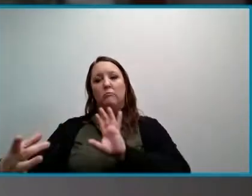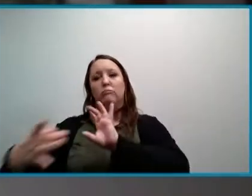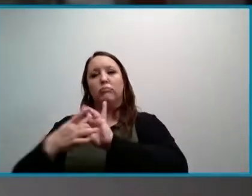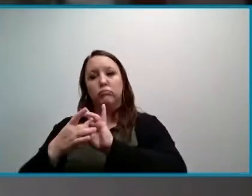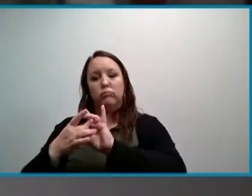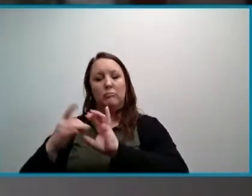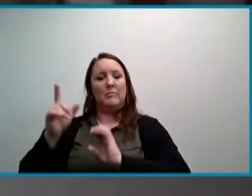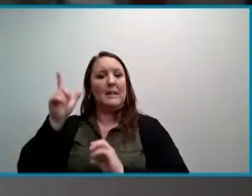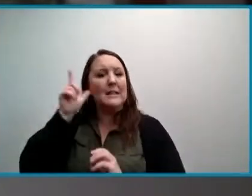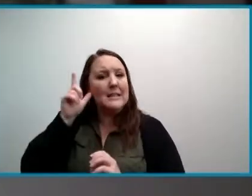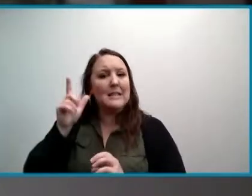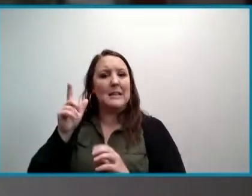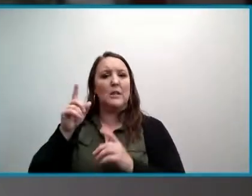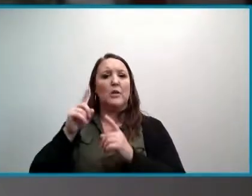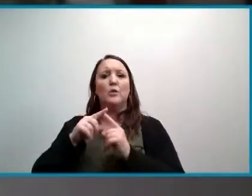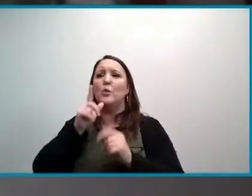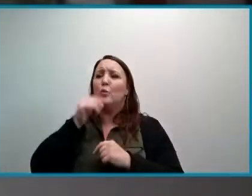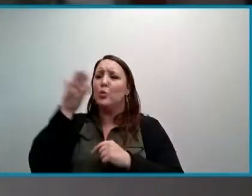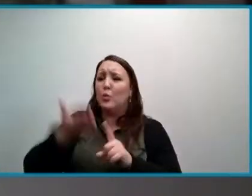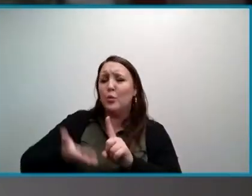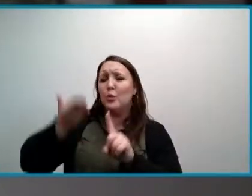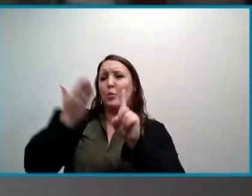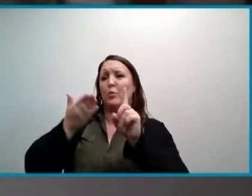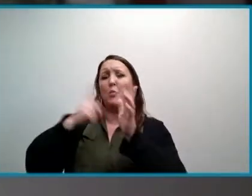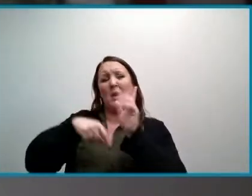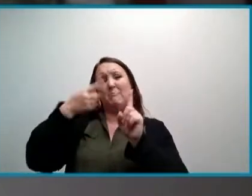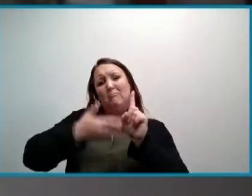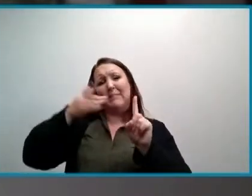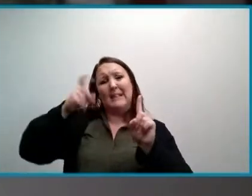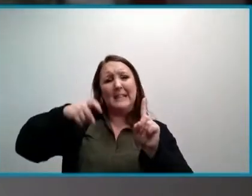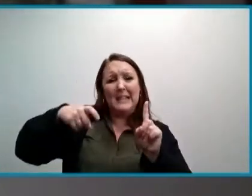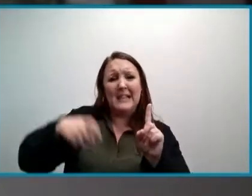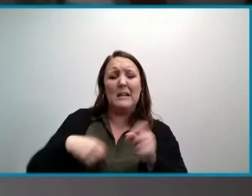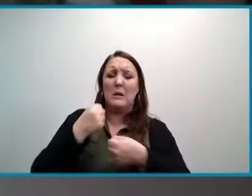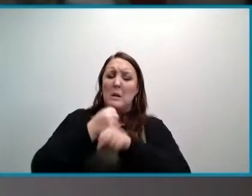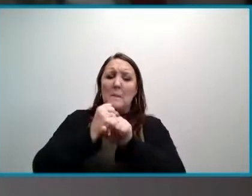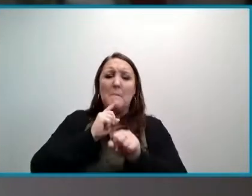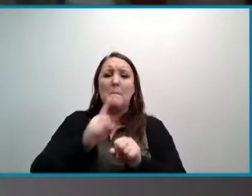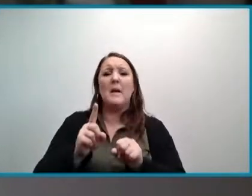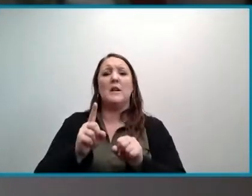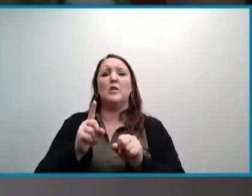to, to who they are, what they need, and making sure that they, they feel seen in those spaces.